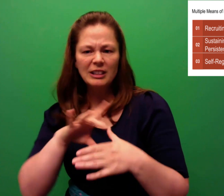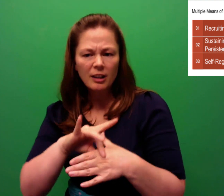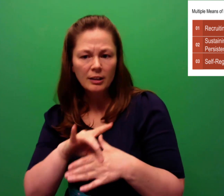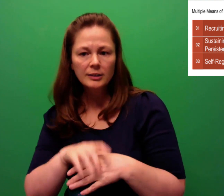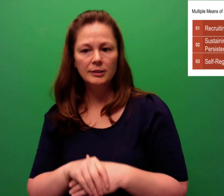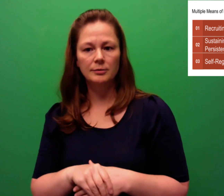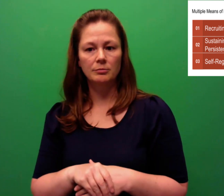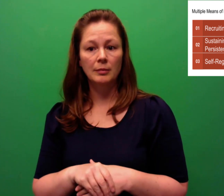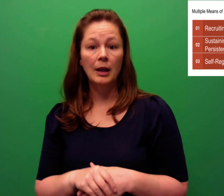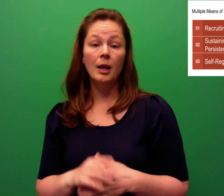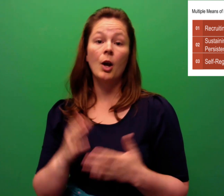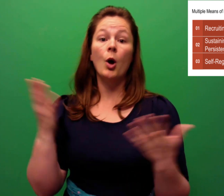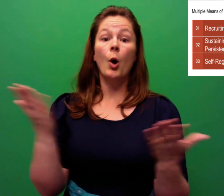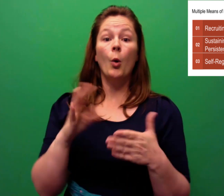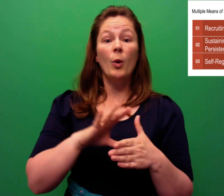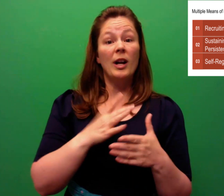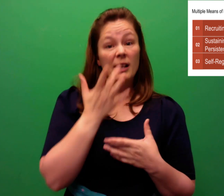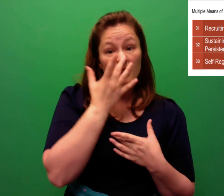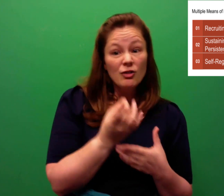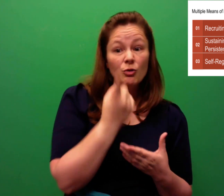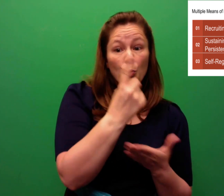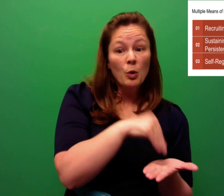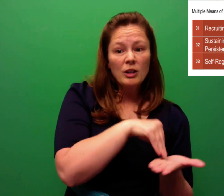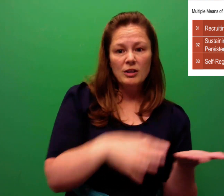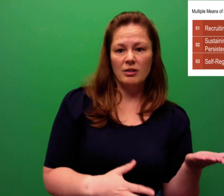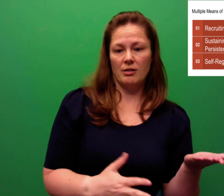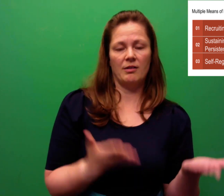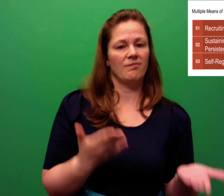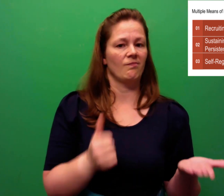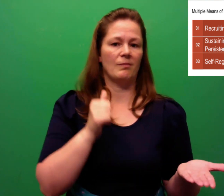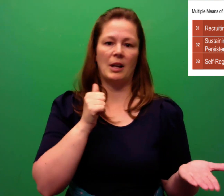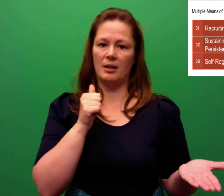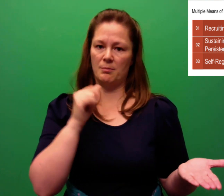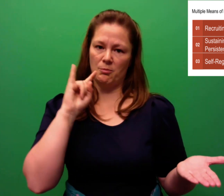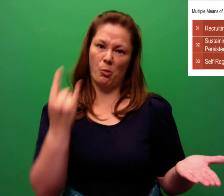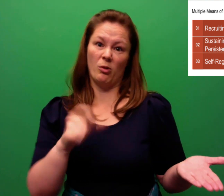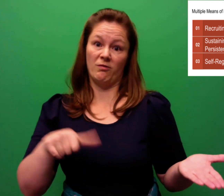one student may not interest another.